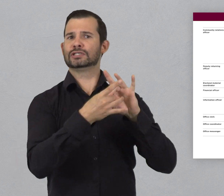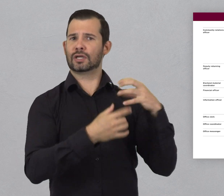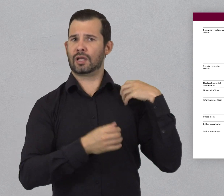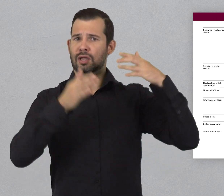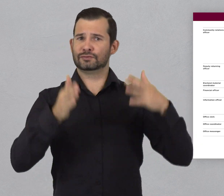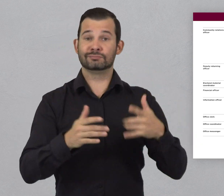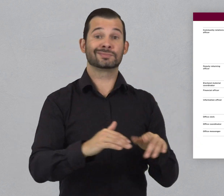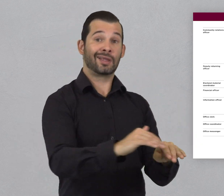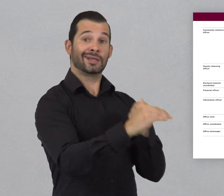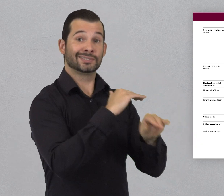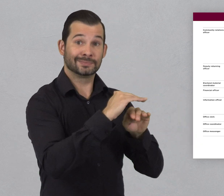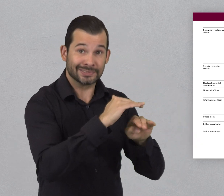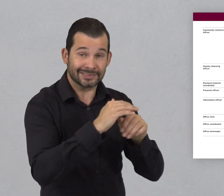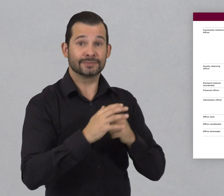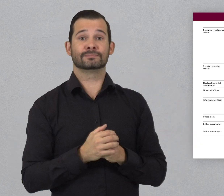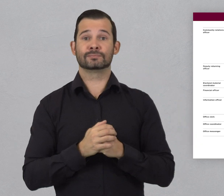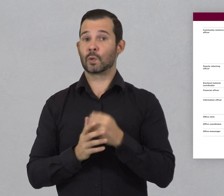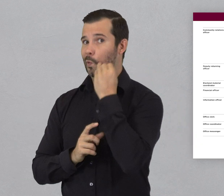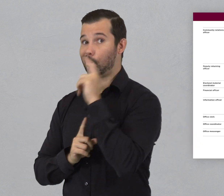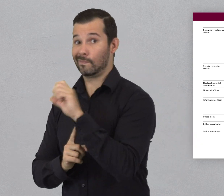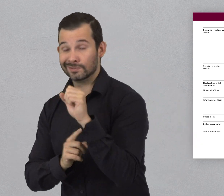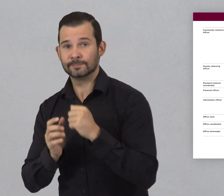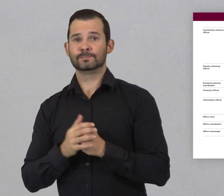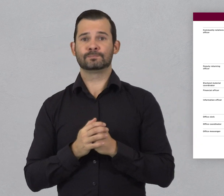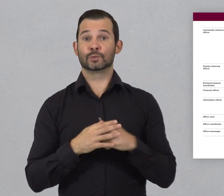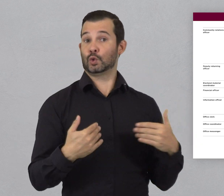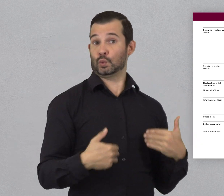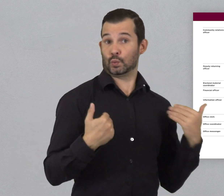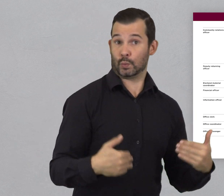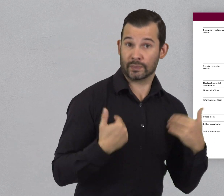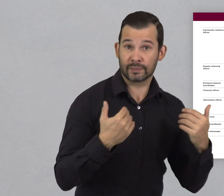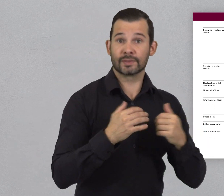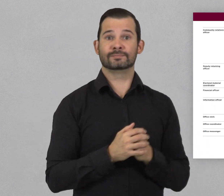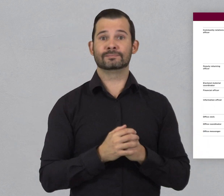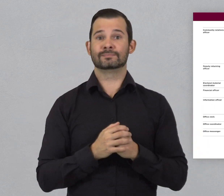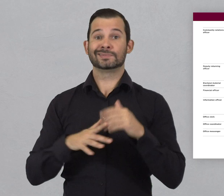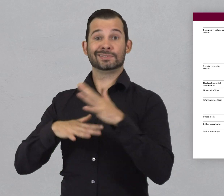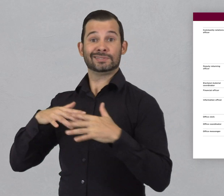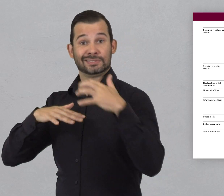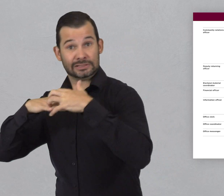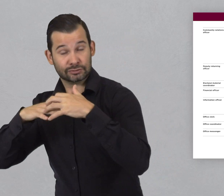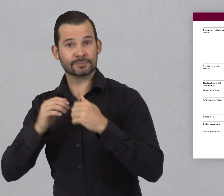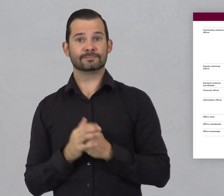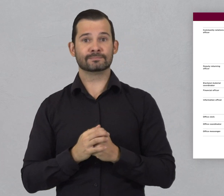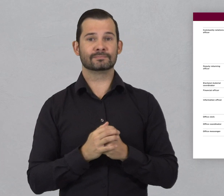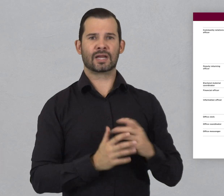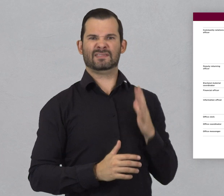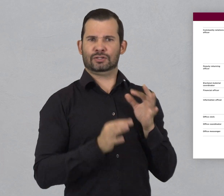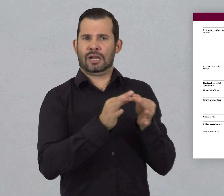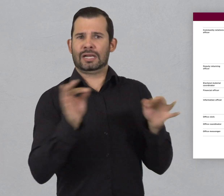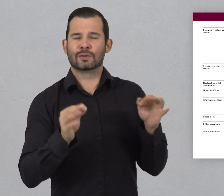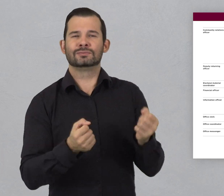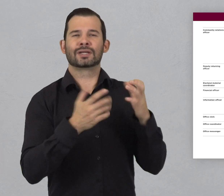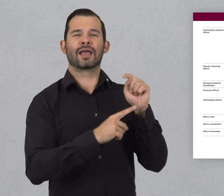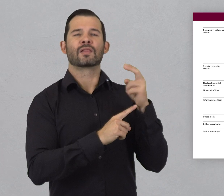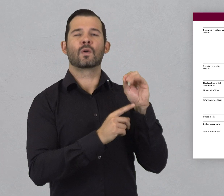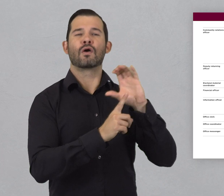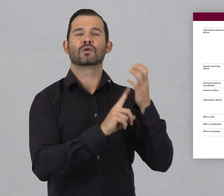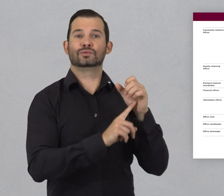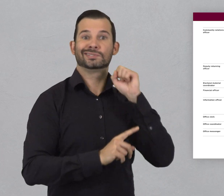relations officers: · Accessibility · Homeless · Youth · Indigenous · Official languages/Ethnocultural